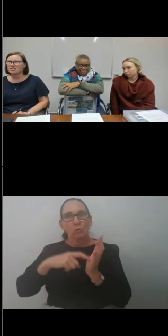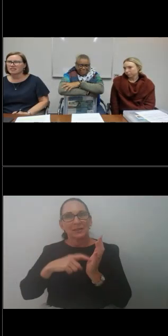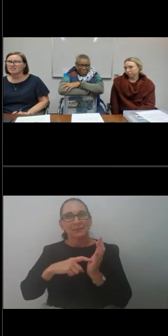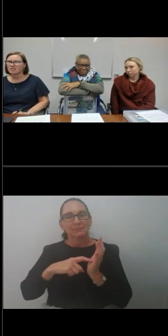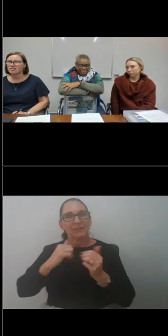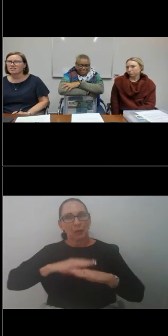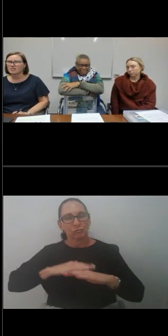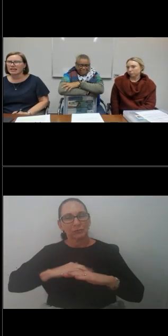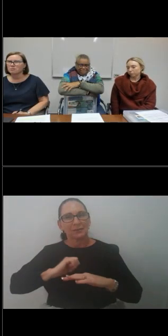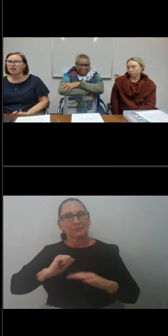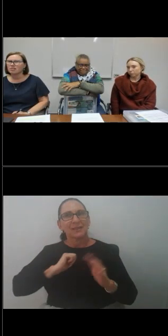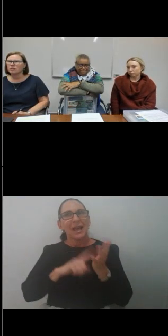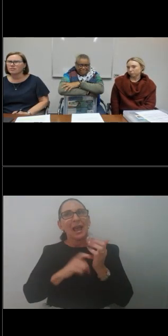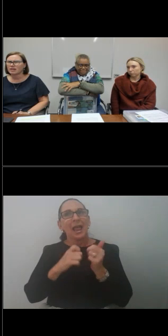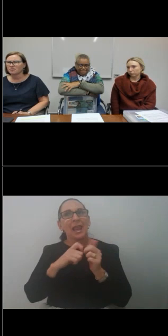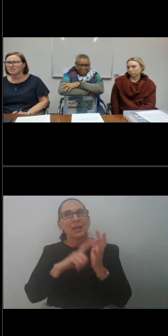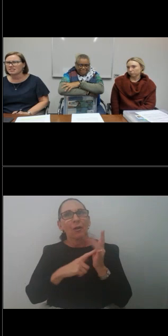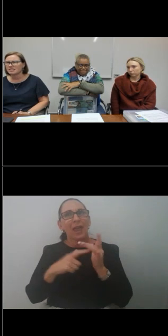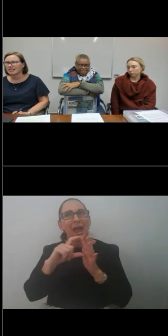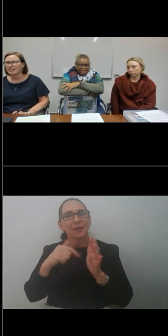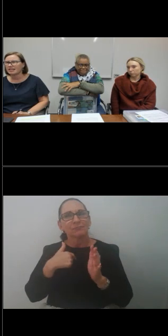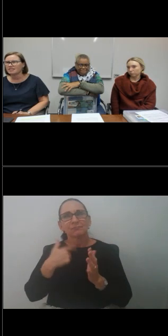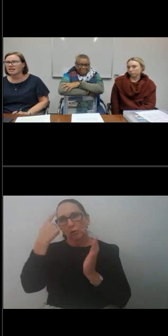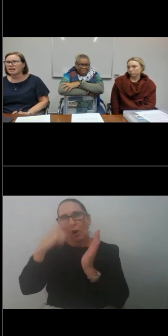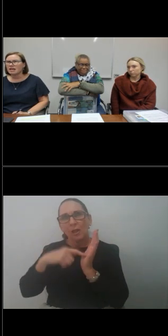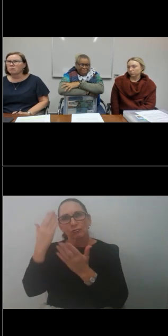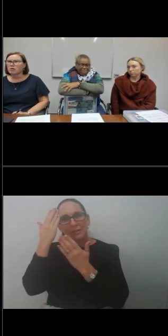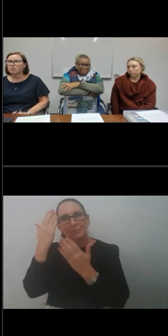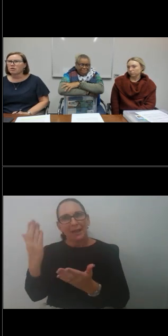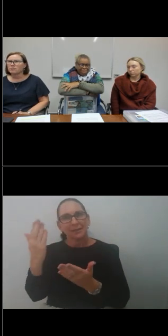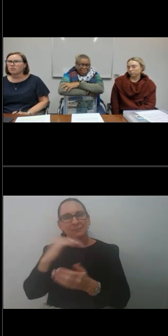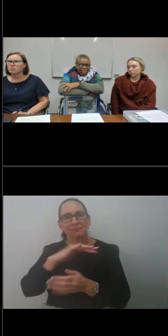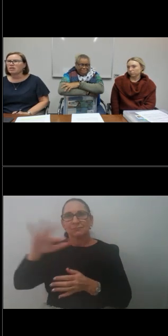custodians of the land where are all of our offices stand and where we work from to help